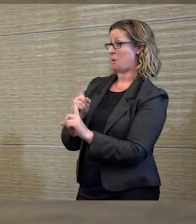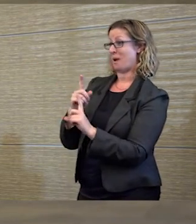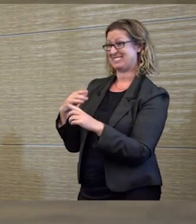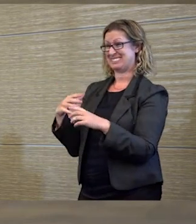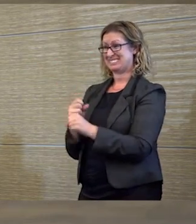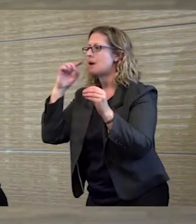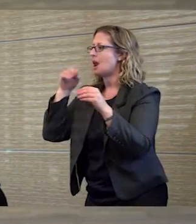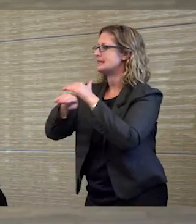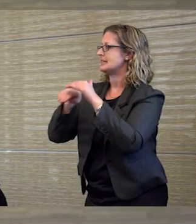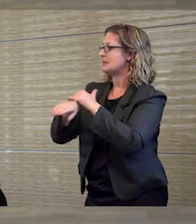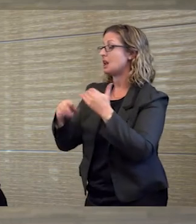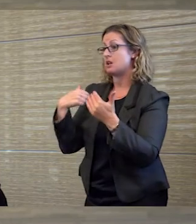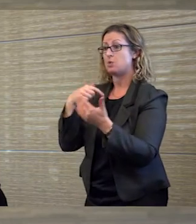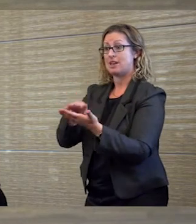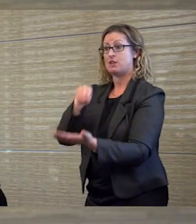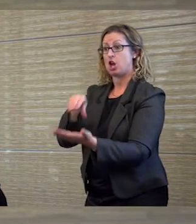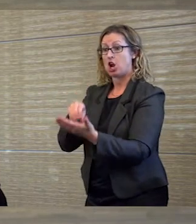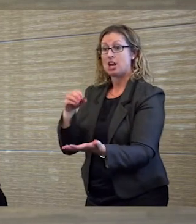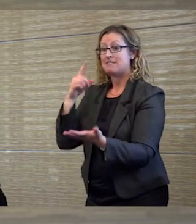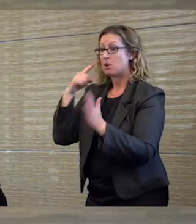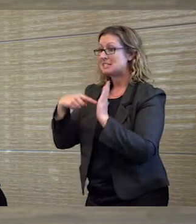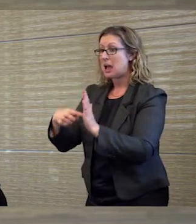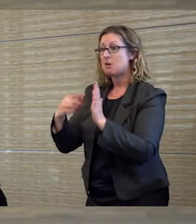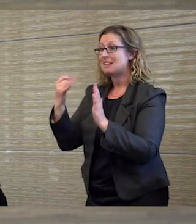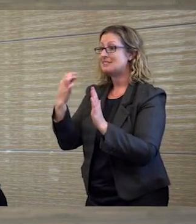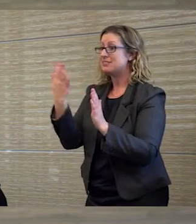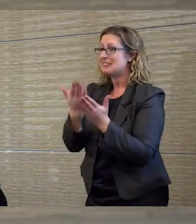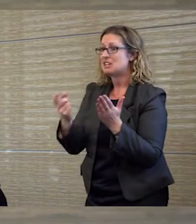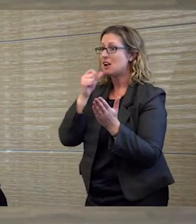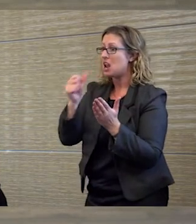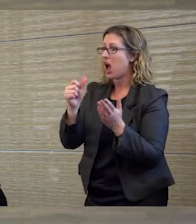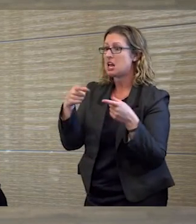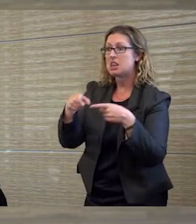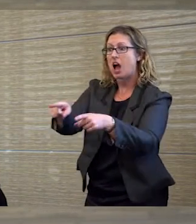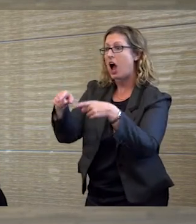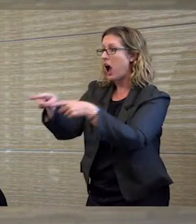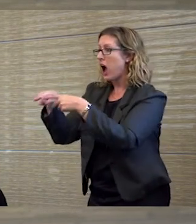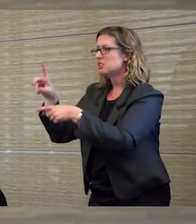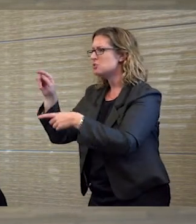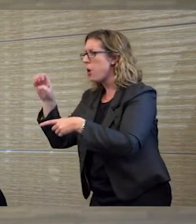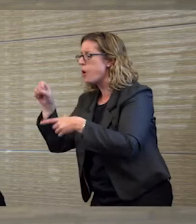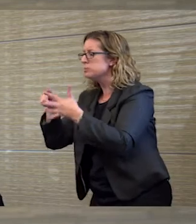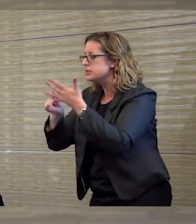you really care about this. If the truncated domes aren't properly aligned well yeah then the person who is blind who really benefits from it, doesn't get